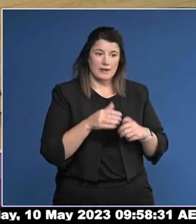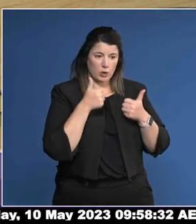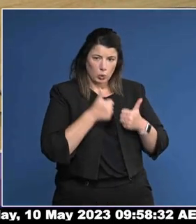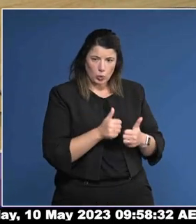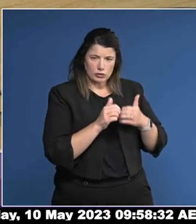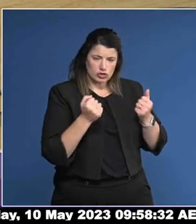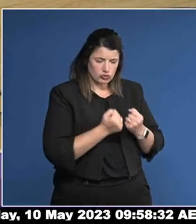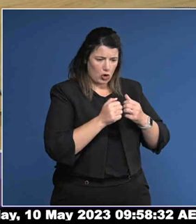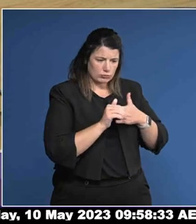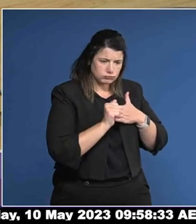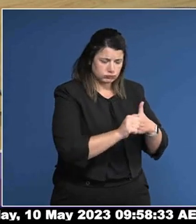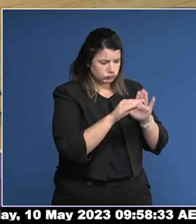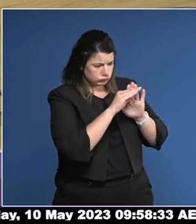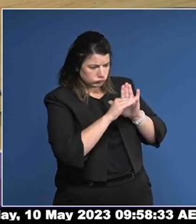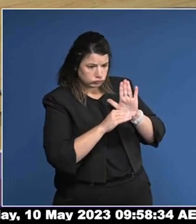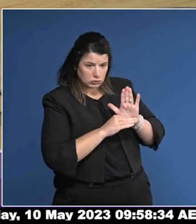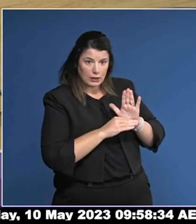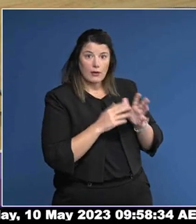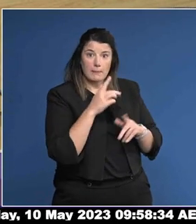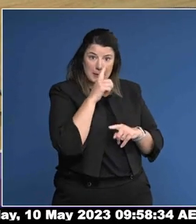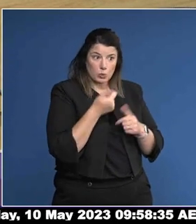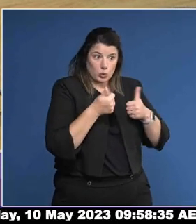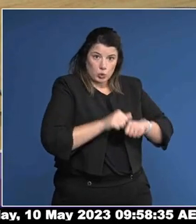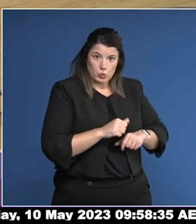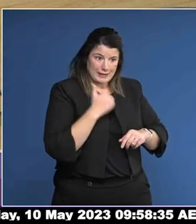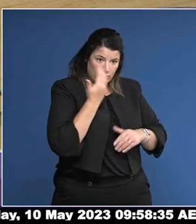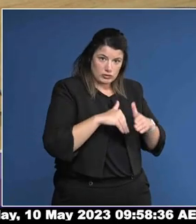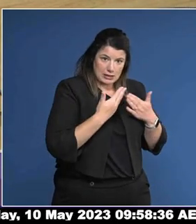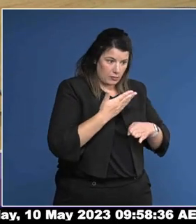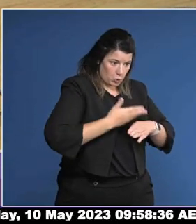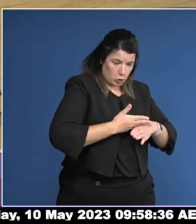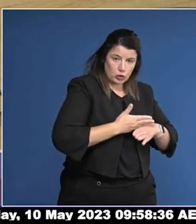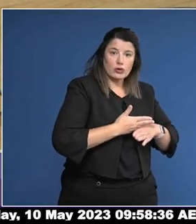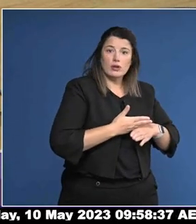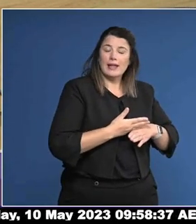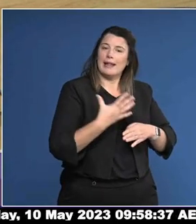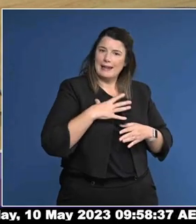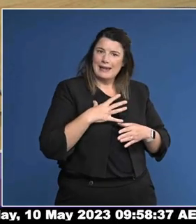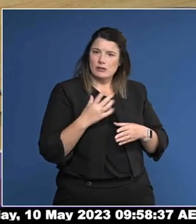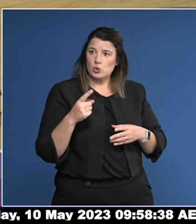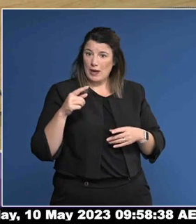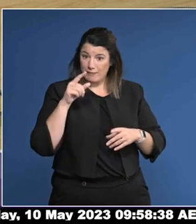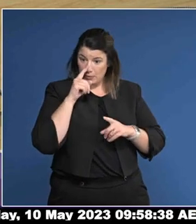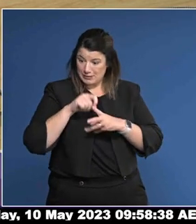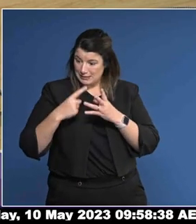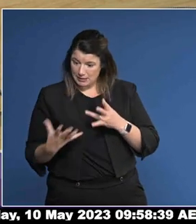a tool to be used by people on the ground that it needs to have the input of people with disability? DR CRAWFORD: I absolutely agree.